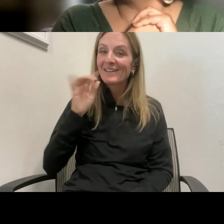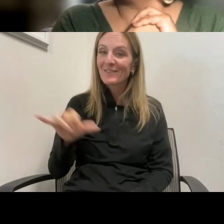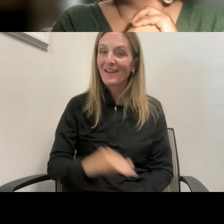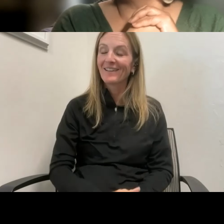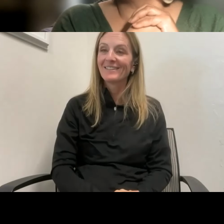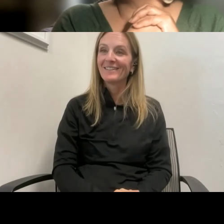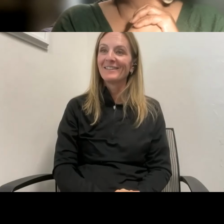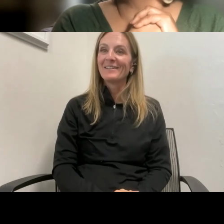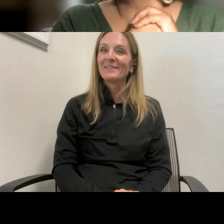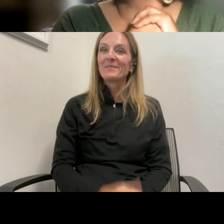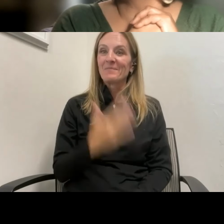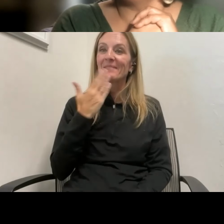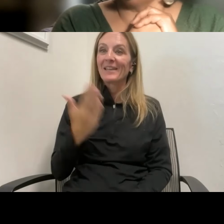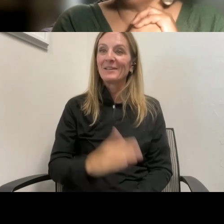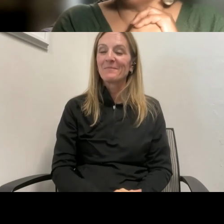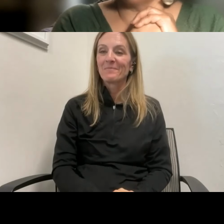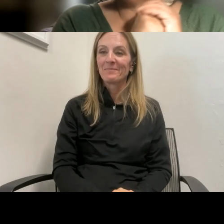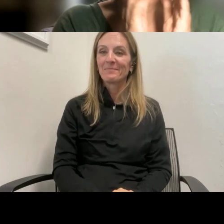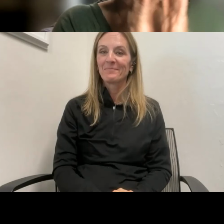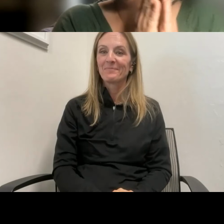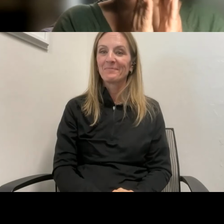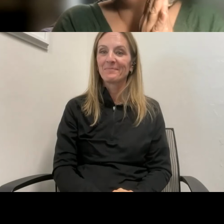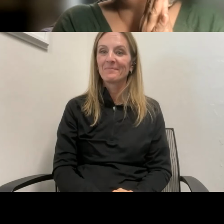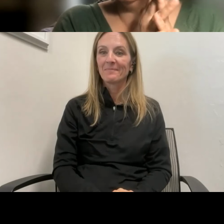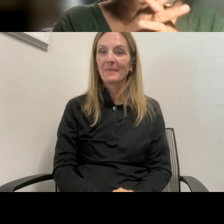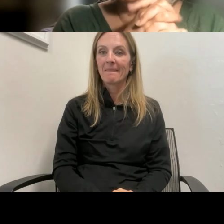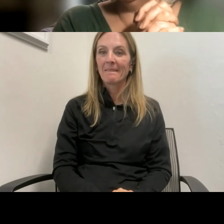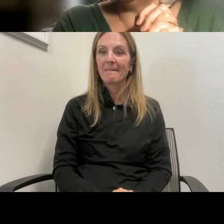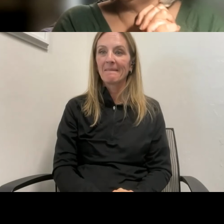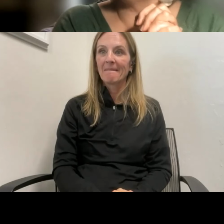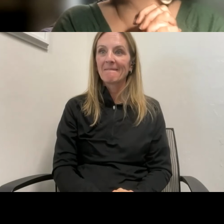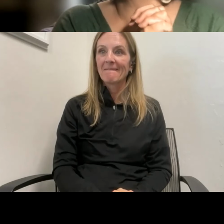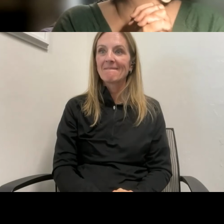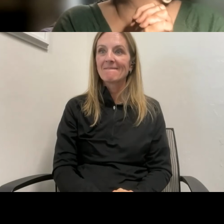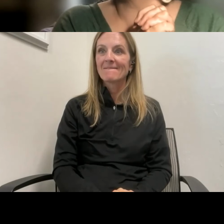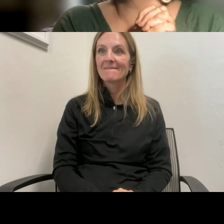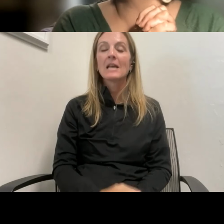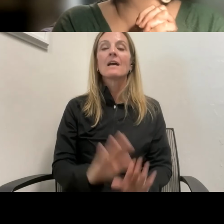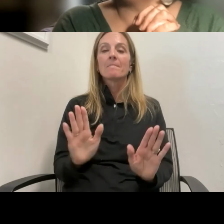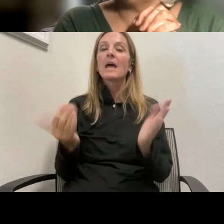Thank you. yeah this is and again this is one of the most important things. okay